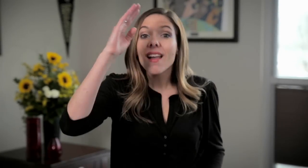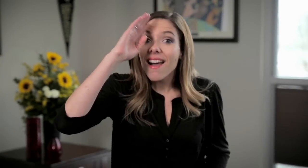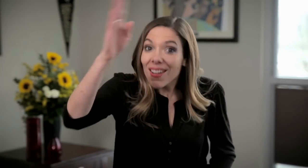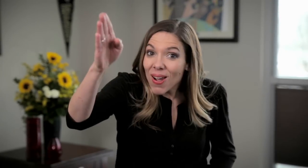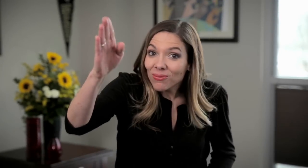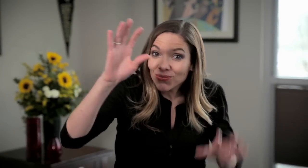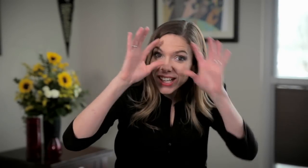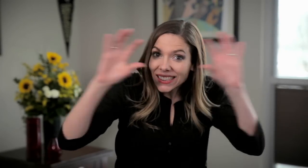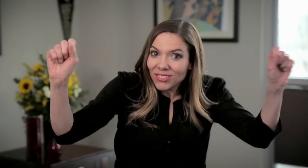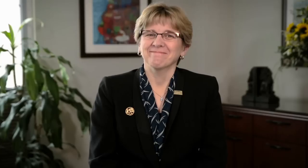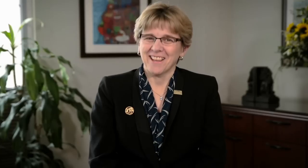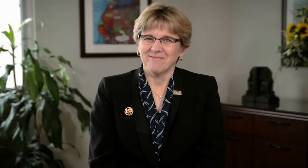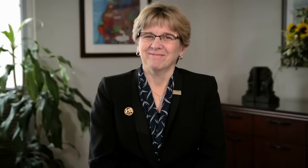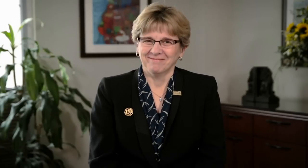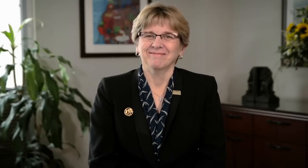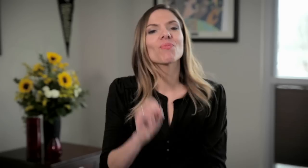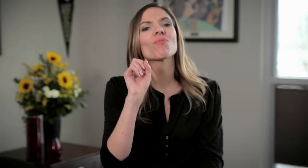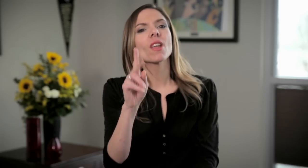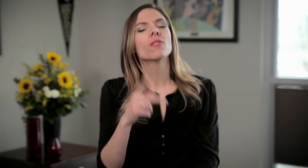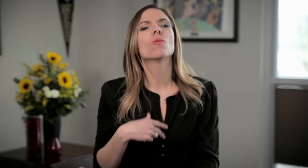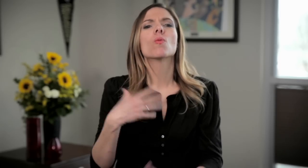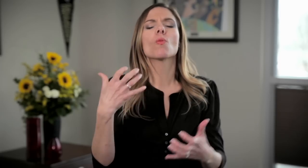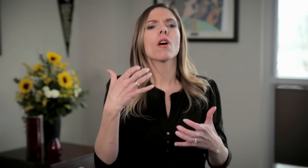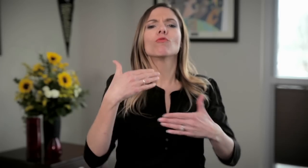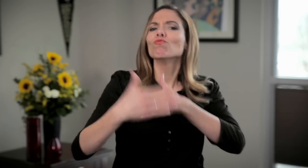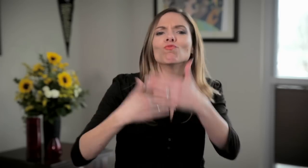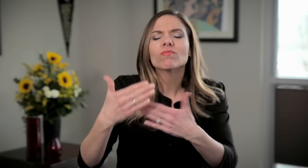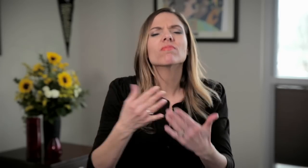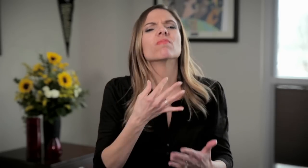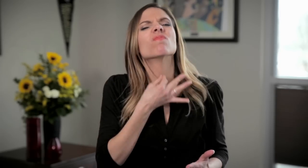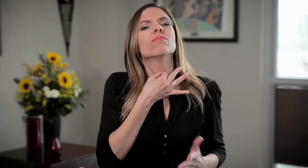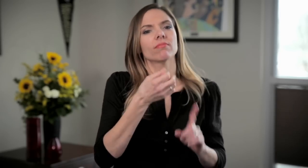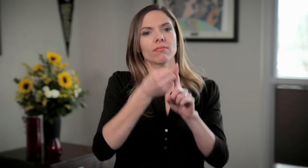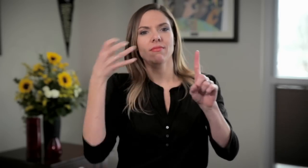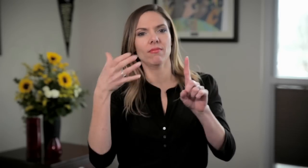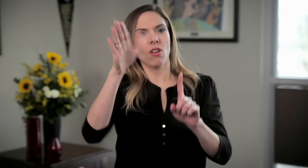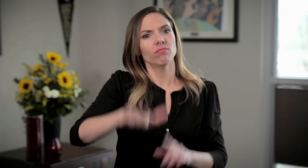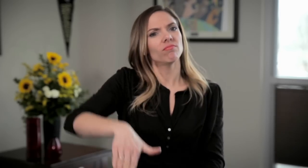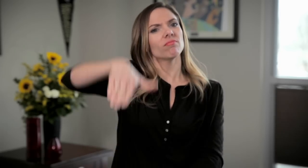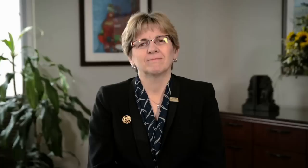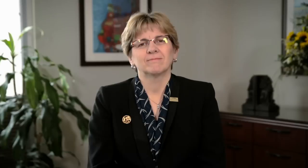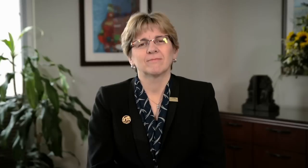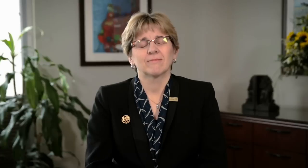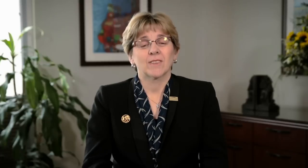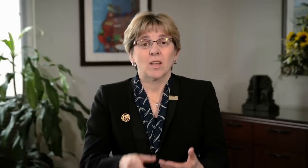Hello, President! OK, I'd like to go ahead and ask you about your upbringing.